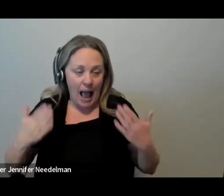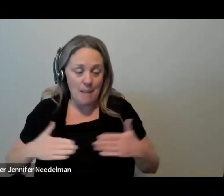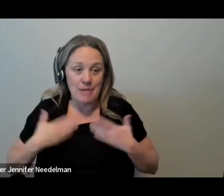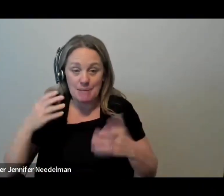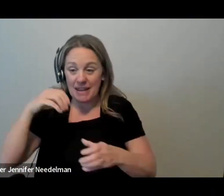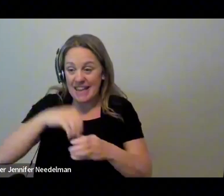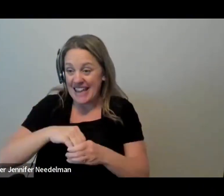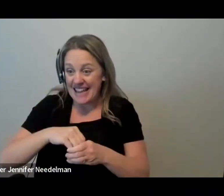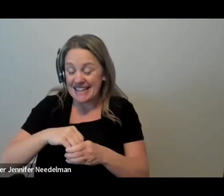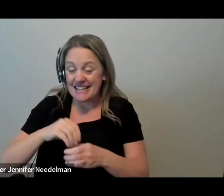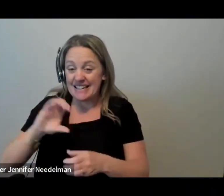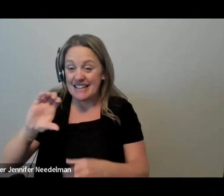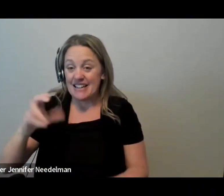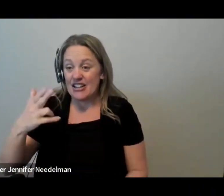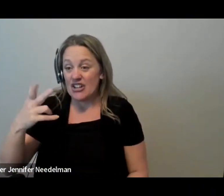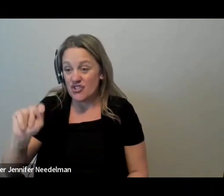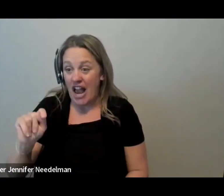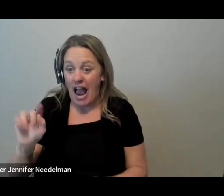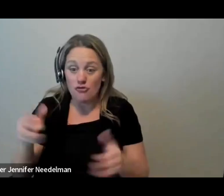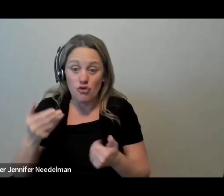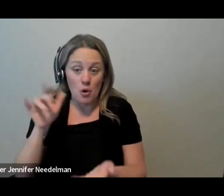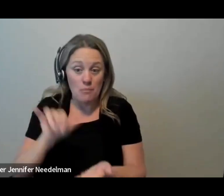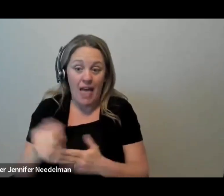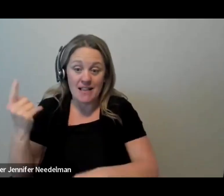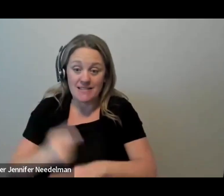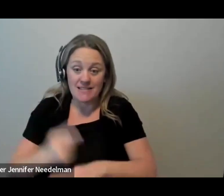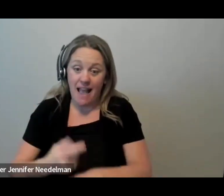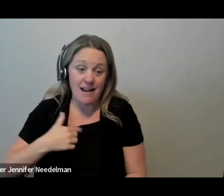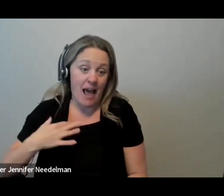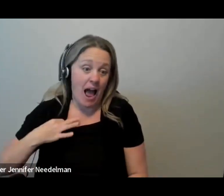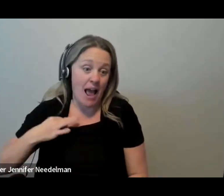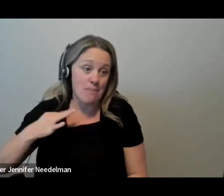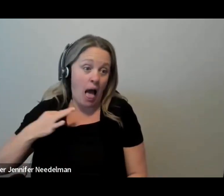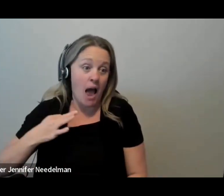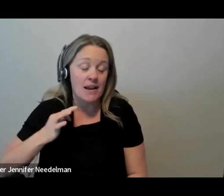that day when he posted it and I applied. But I just wanna encourage everyone to know